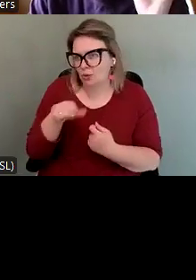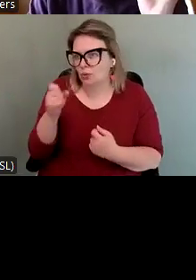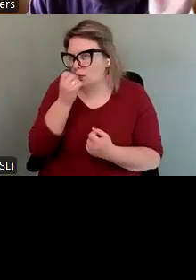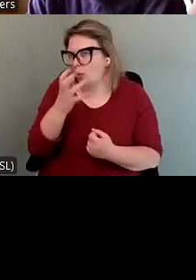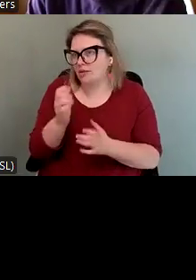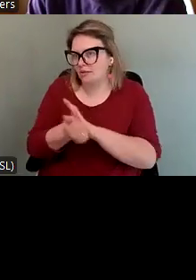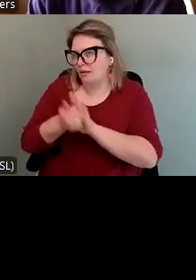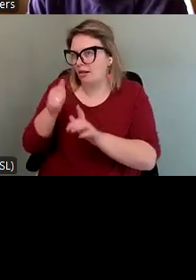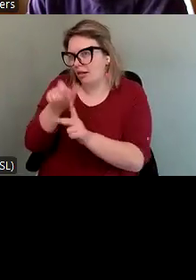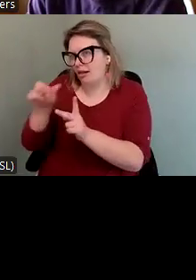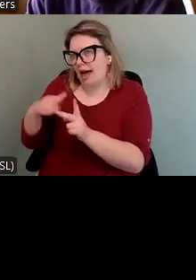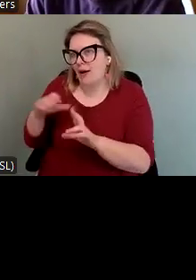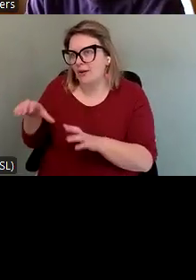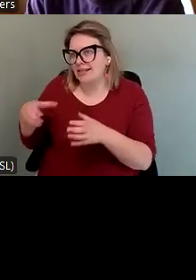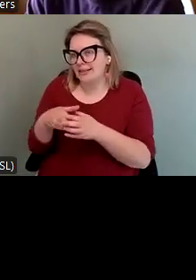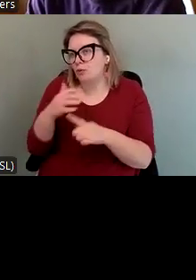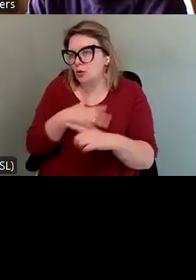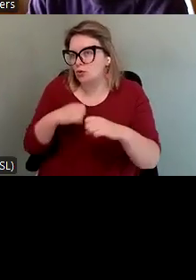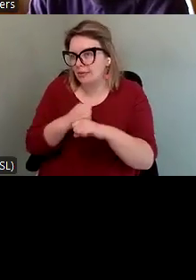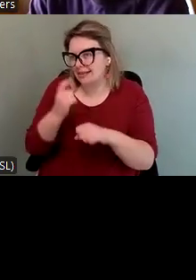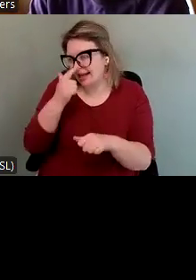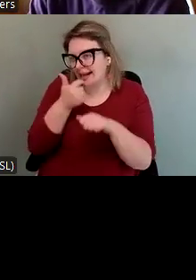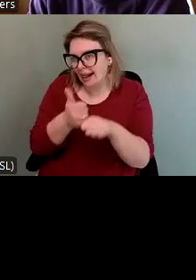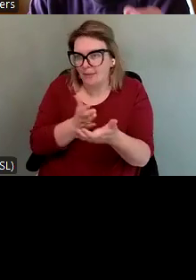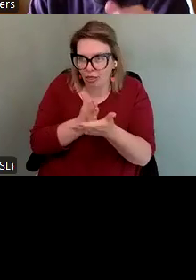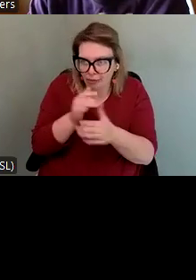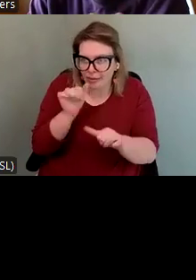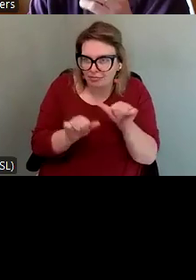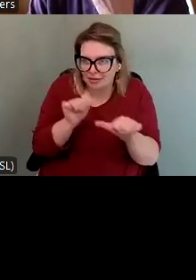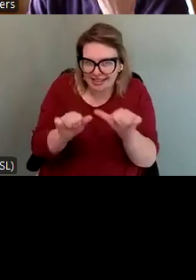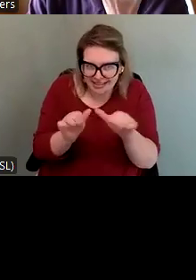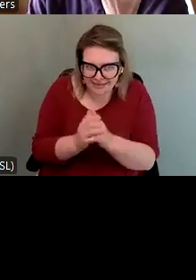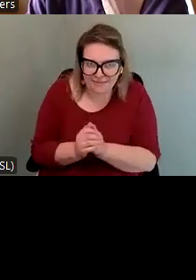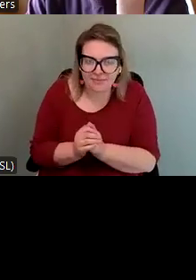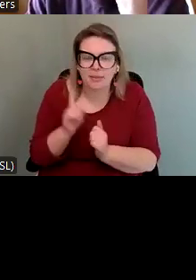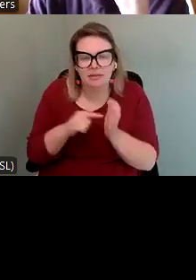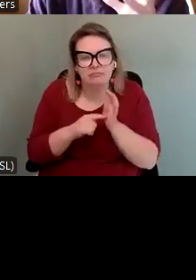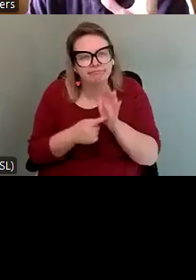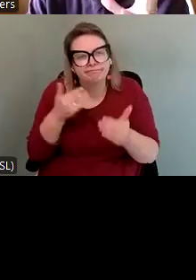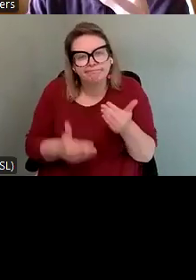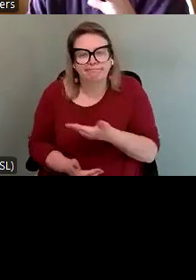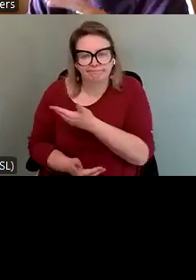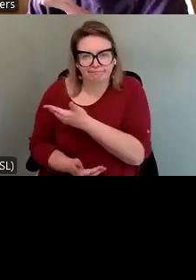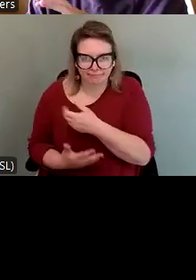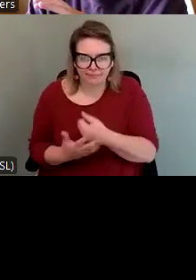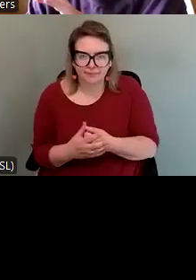in our social media team that can help with that. Just to talk through it, in your Meta Business Suite,